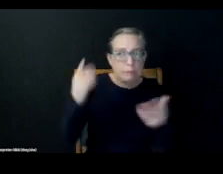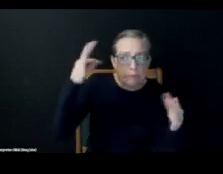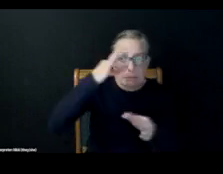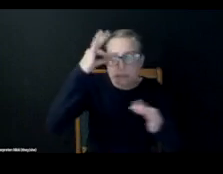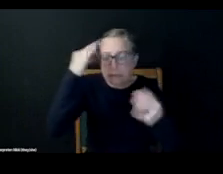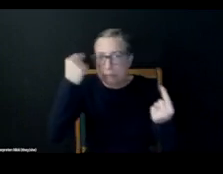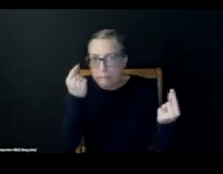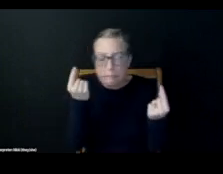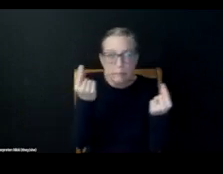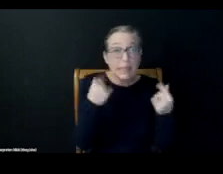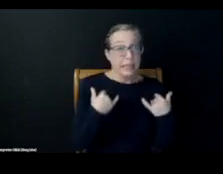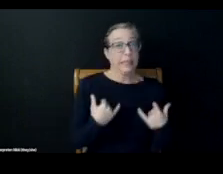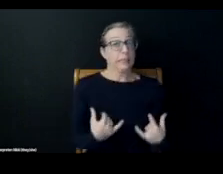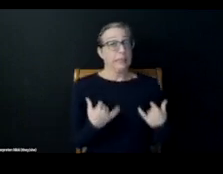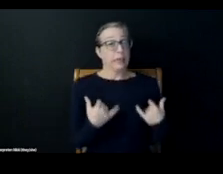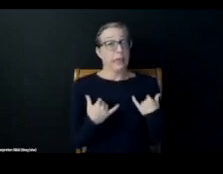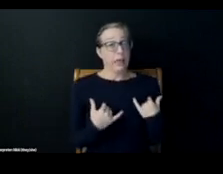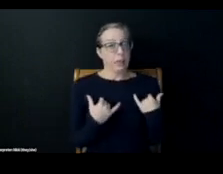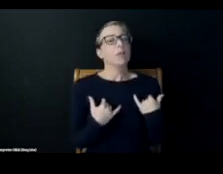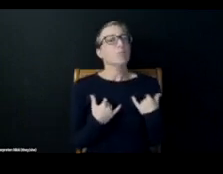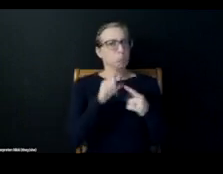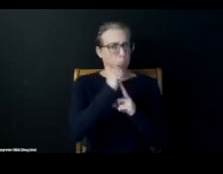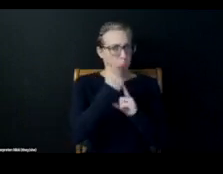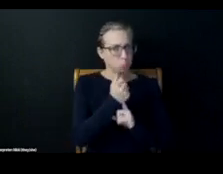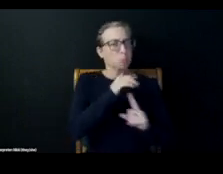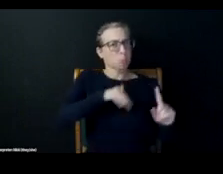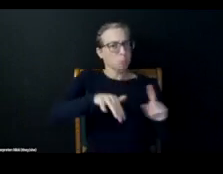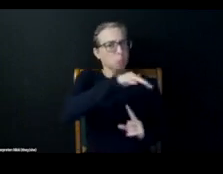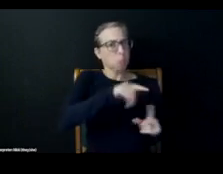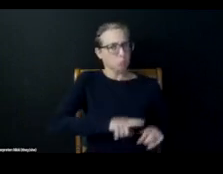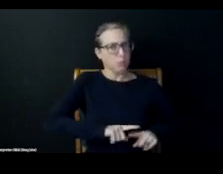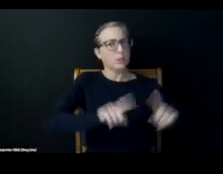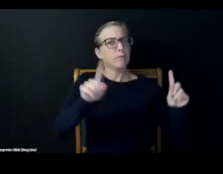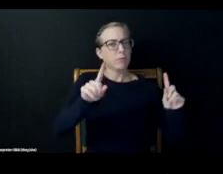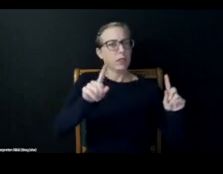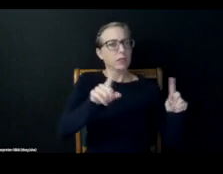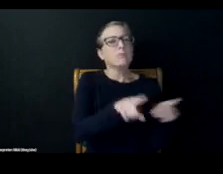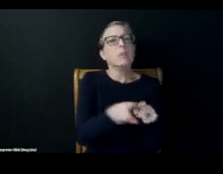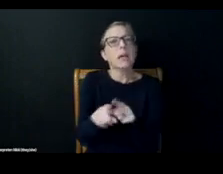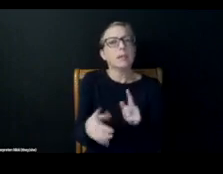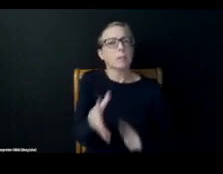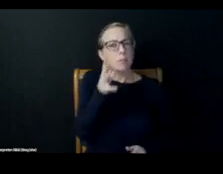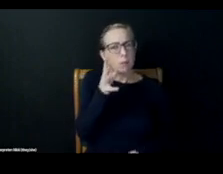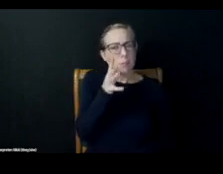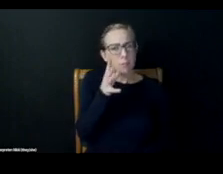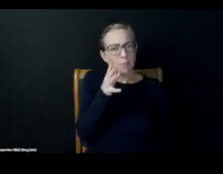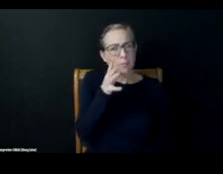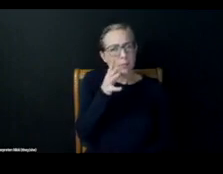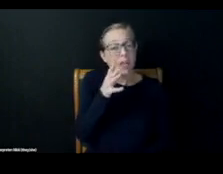Now, as a mother, you know, and relating to that fear, the way I was, you know,